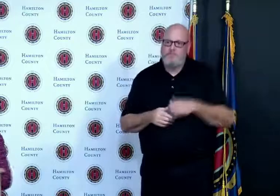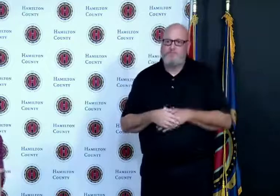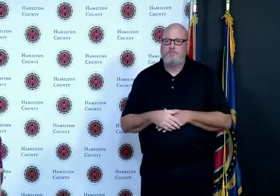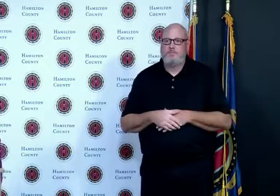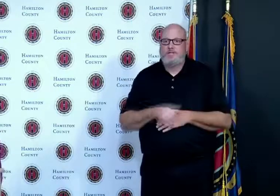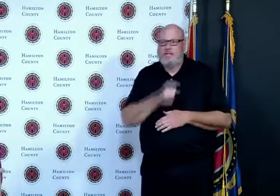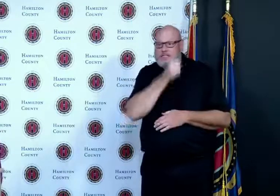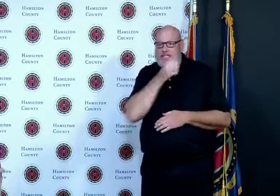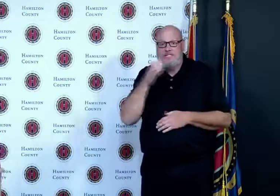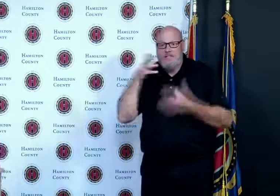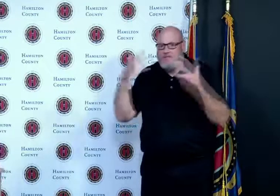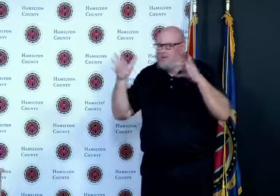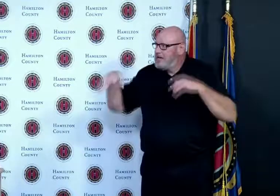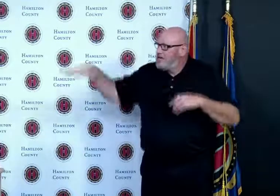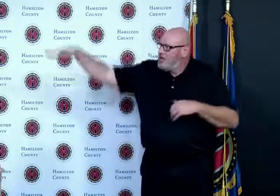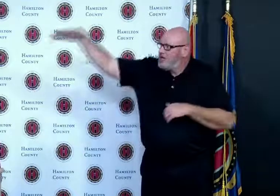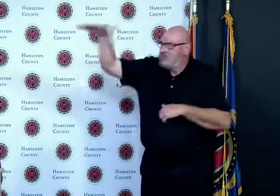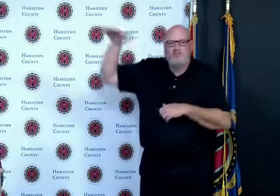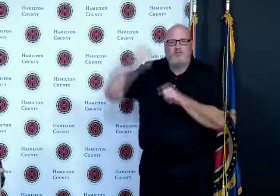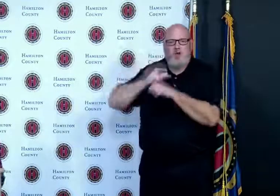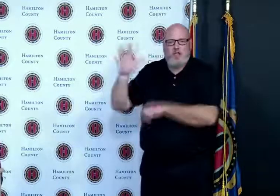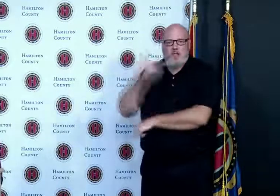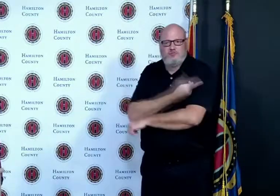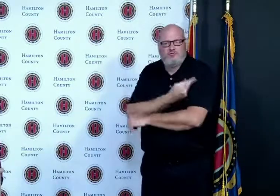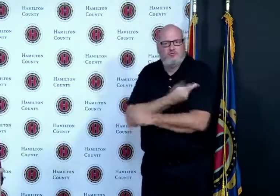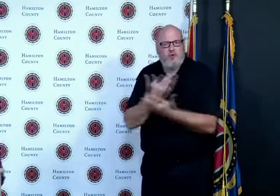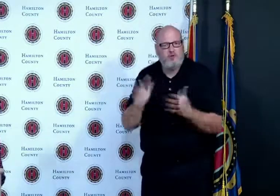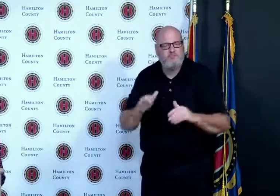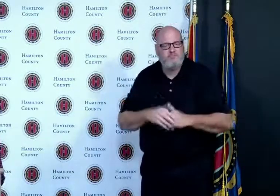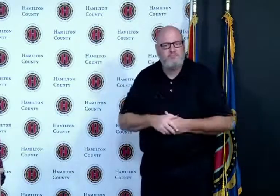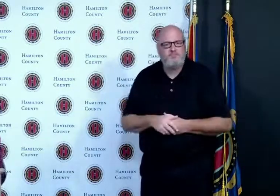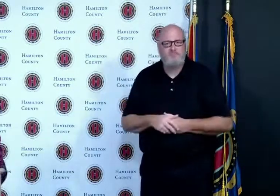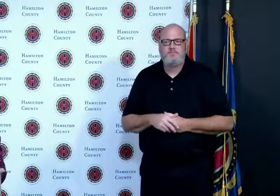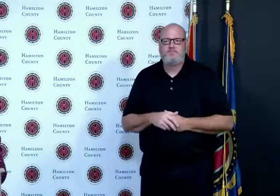as we became eligible we jumped on the chance to to get the vaccine and so that now there's this